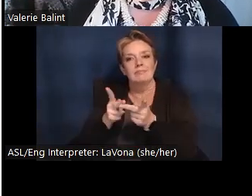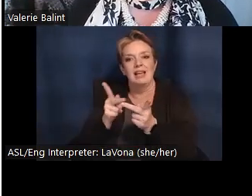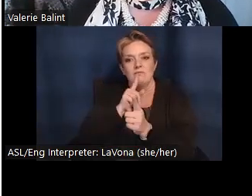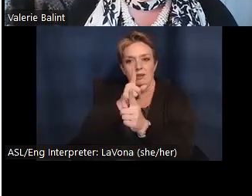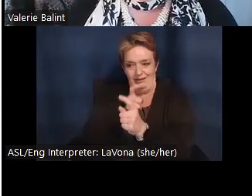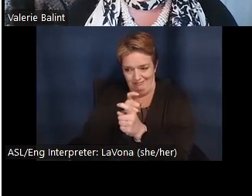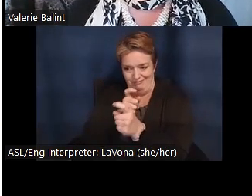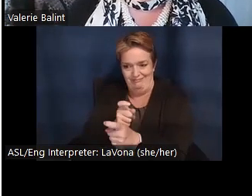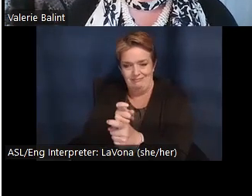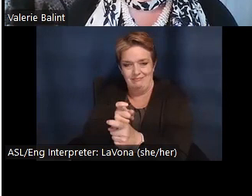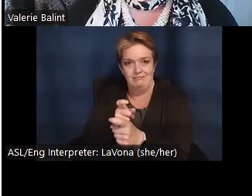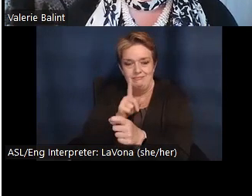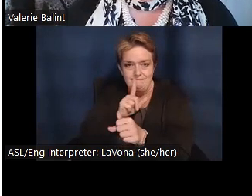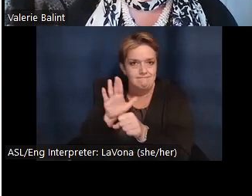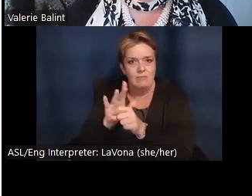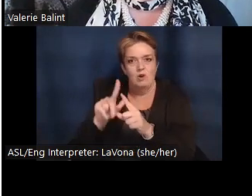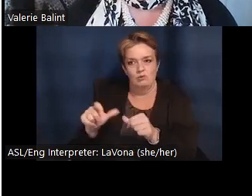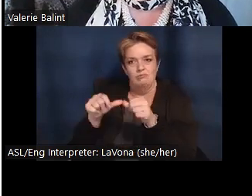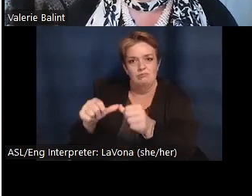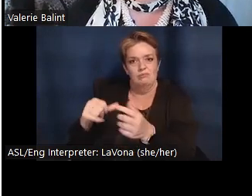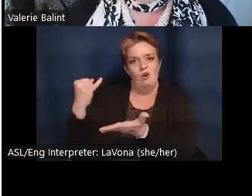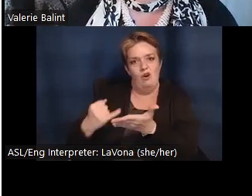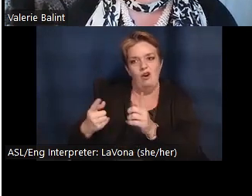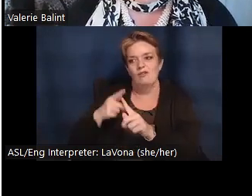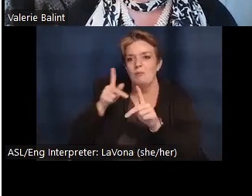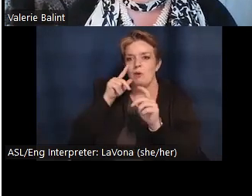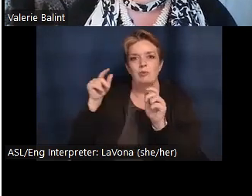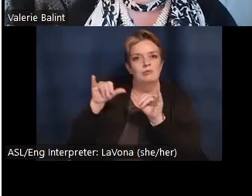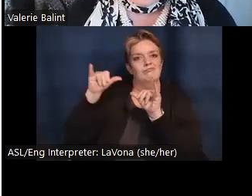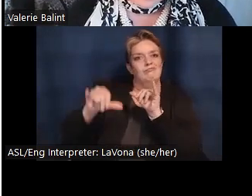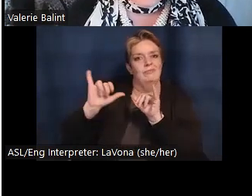Just two miles away is the preserved home of another co-founder, Ernest Blumenschein,